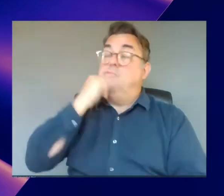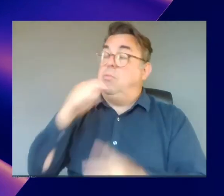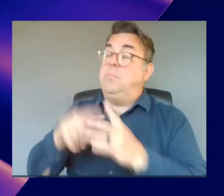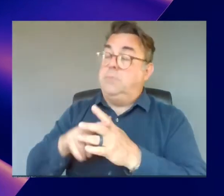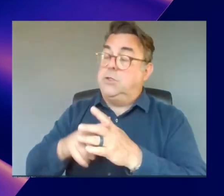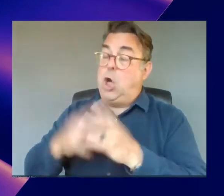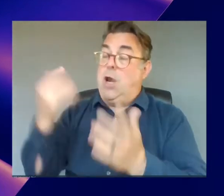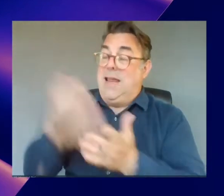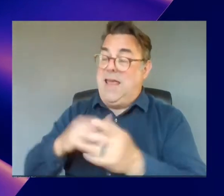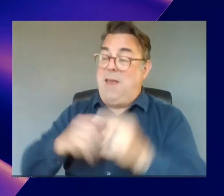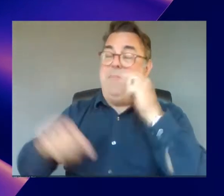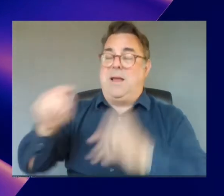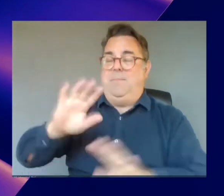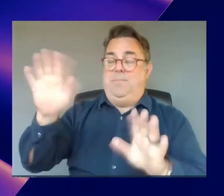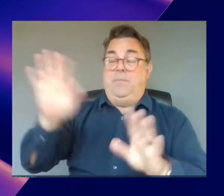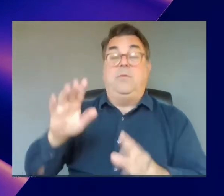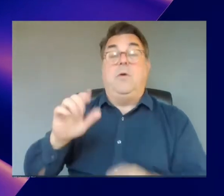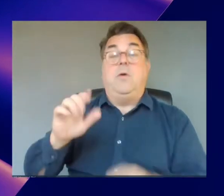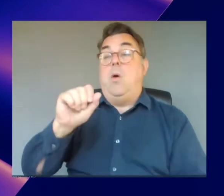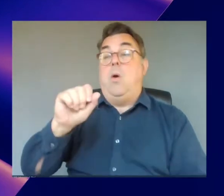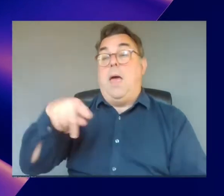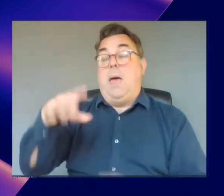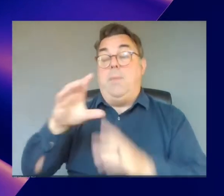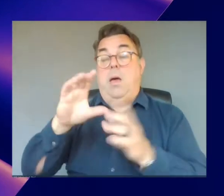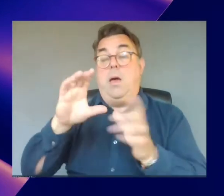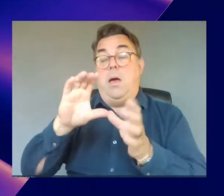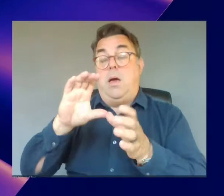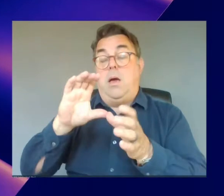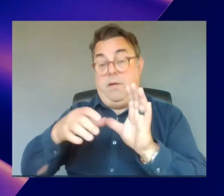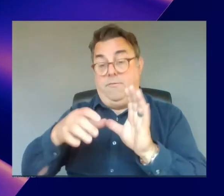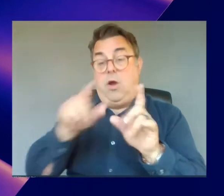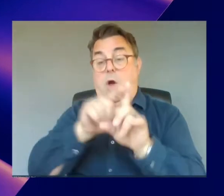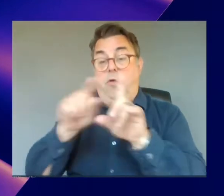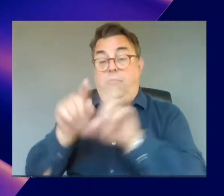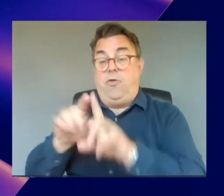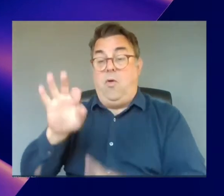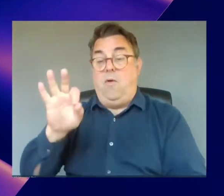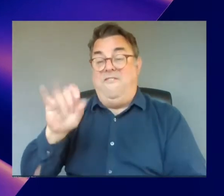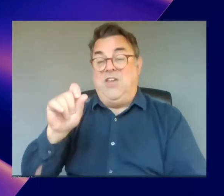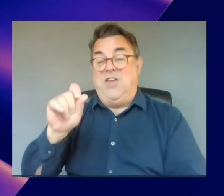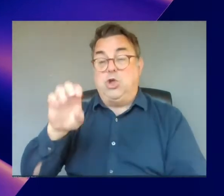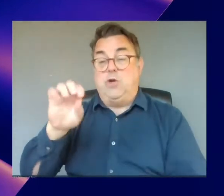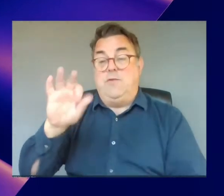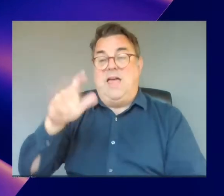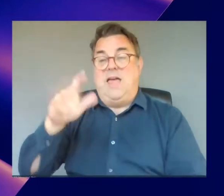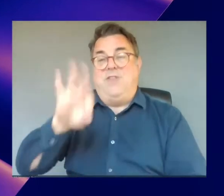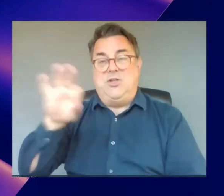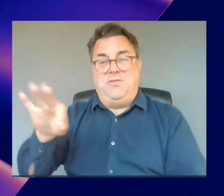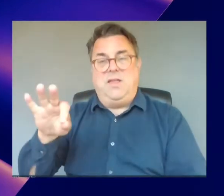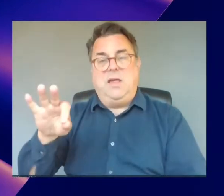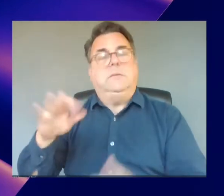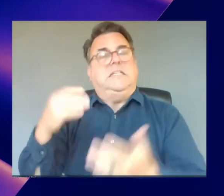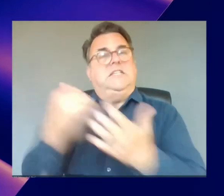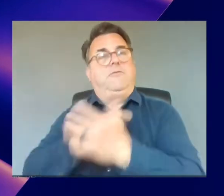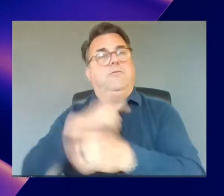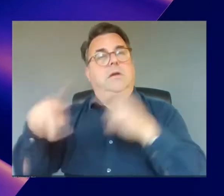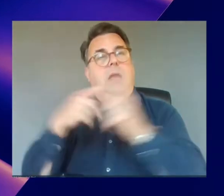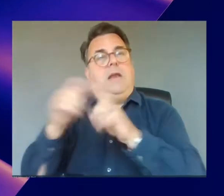So what AppConfig and Feature Flags allow you to do, is a different way of approaching feature development. When you are writing your feature,